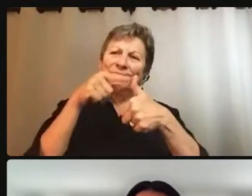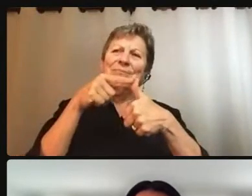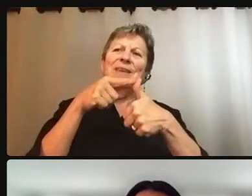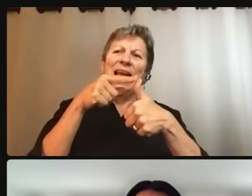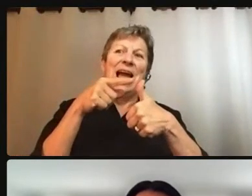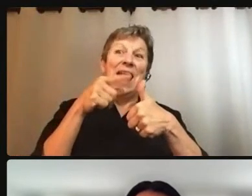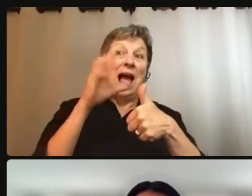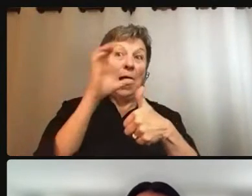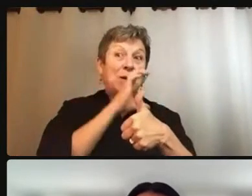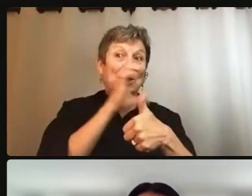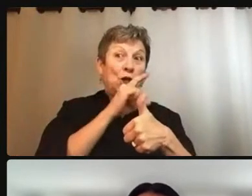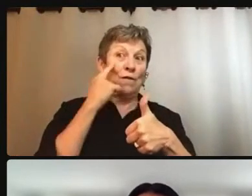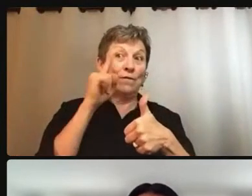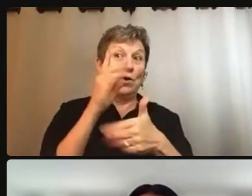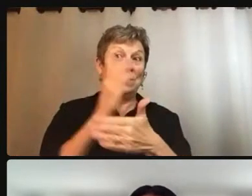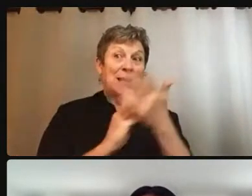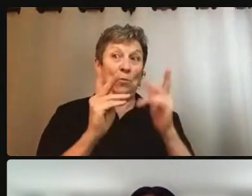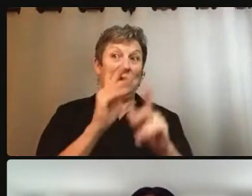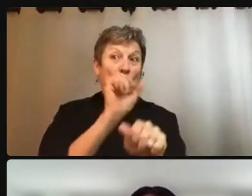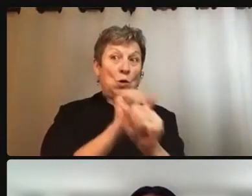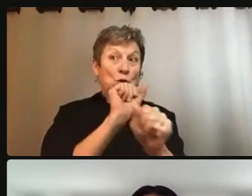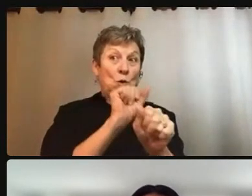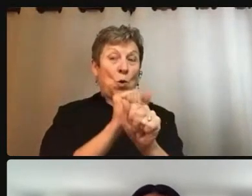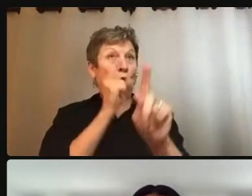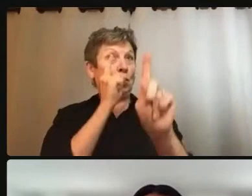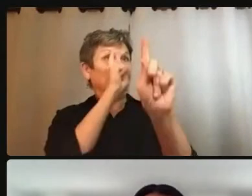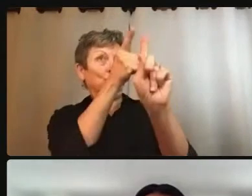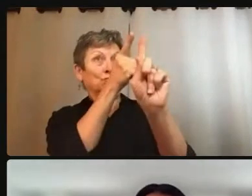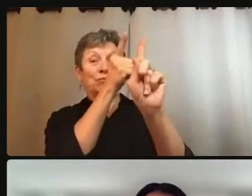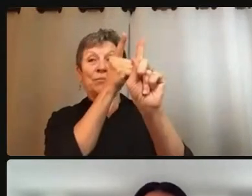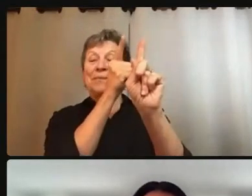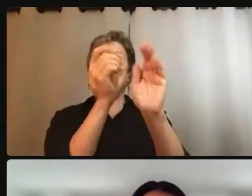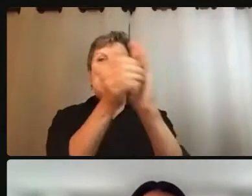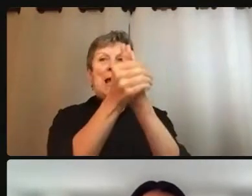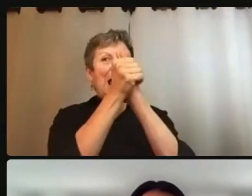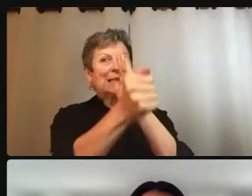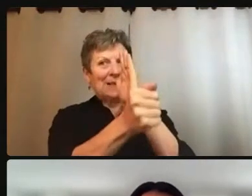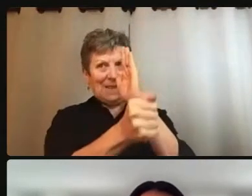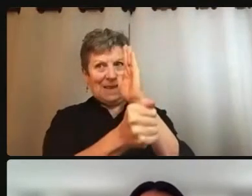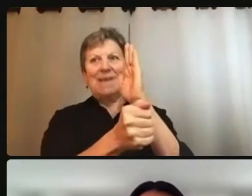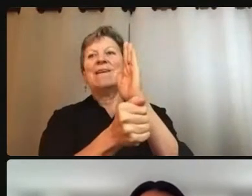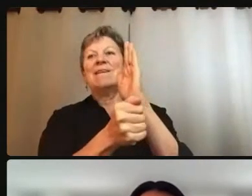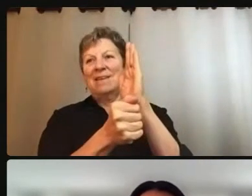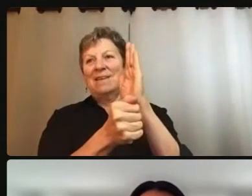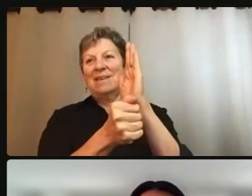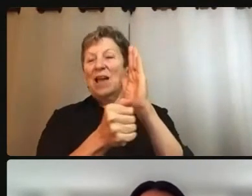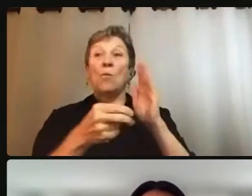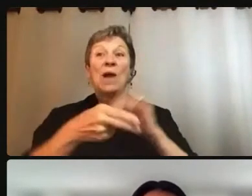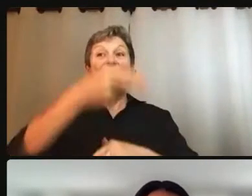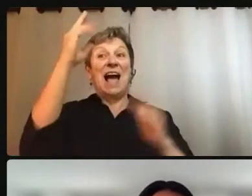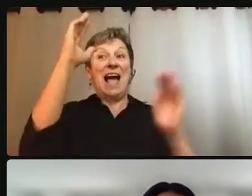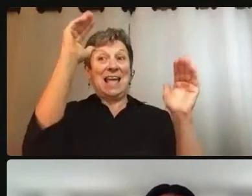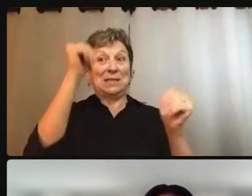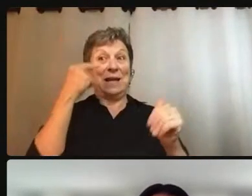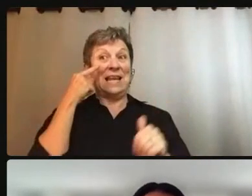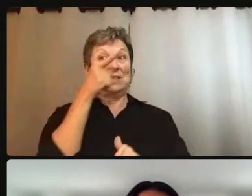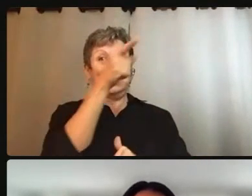SCHOOL DISTRICT. I WOULD LOOK FOR SOMEONE WITH A